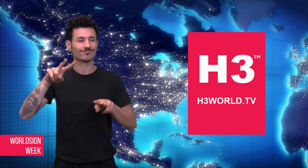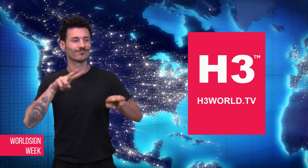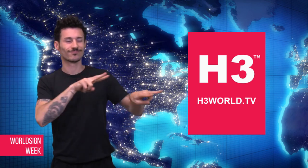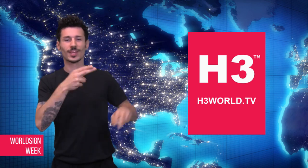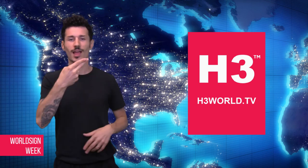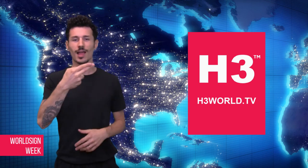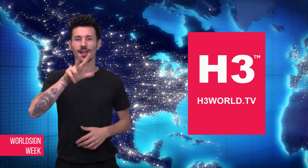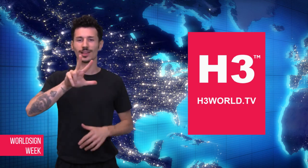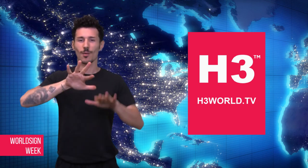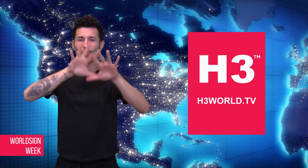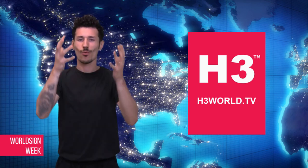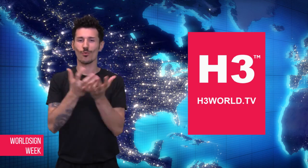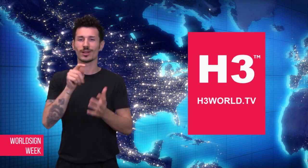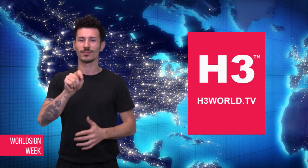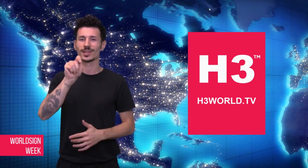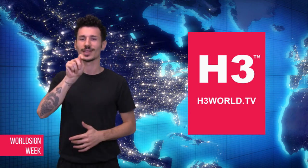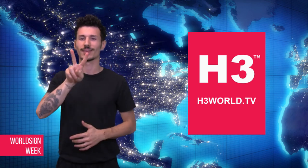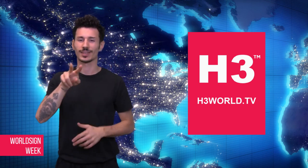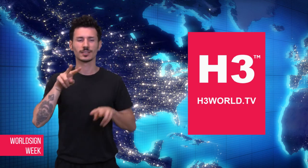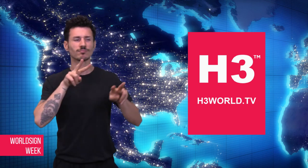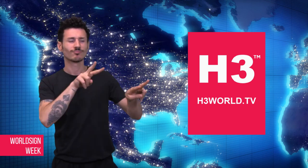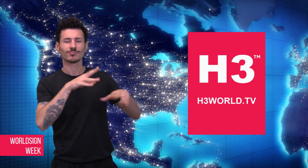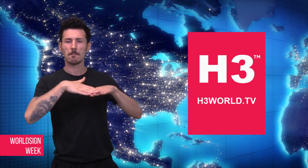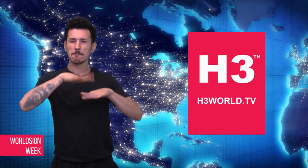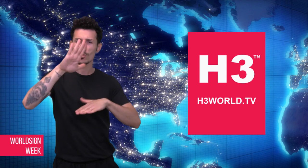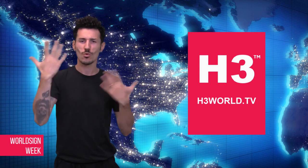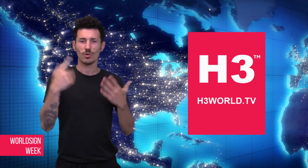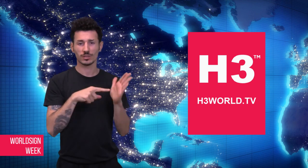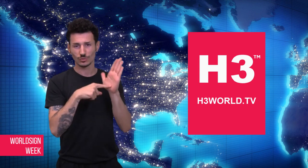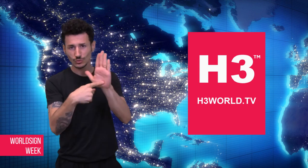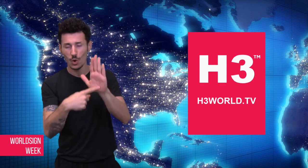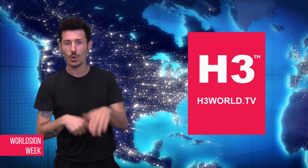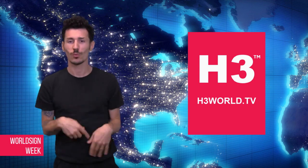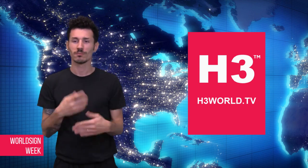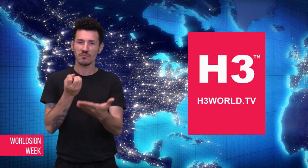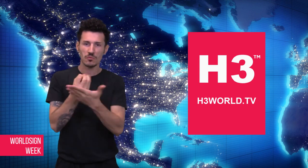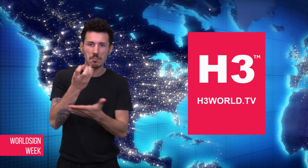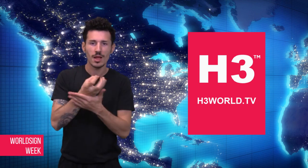visit H3WORLD.TV for more shows,